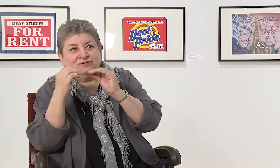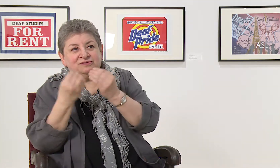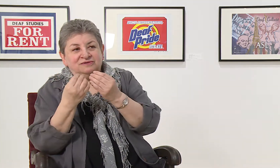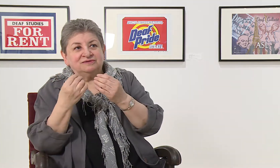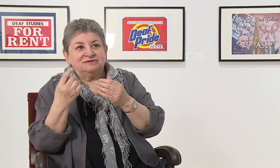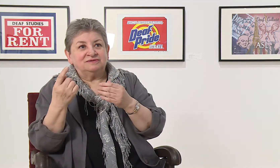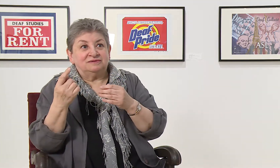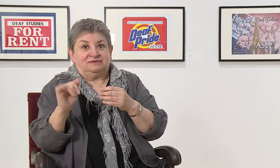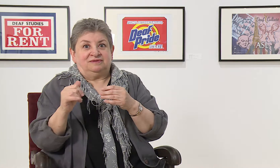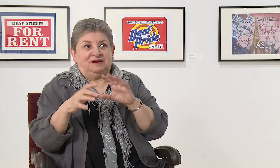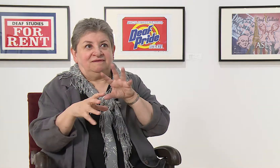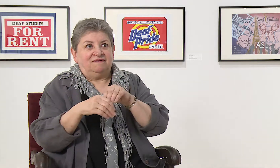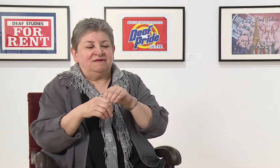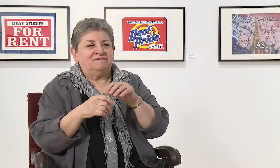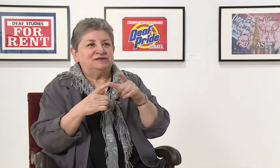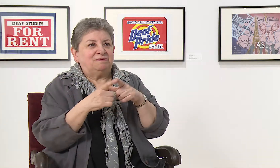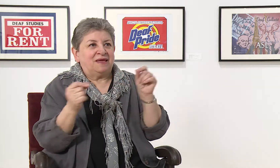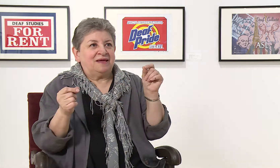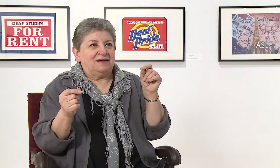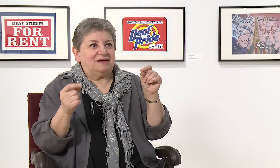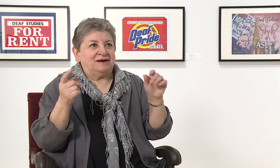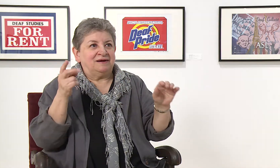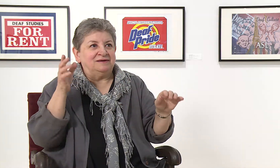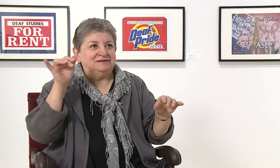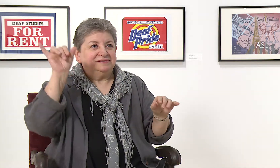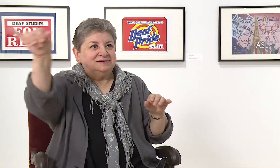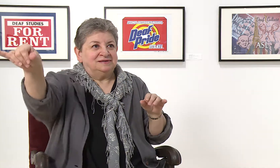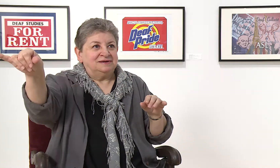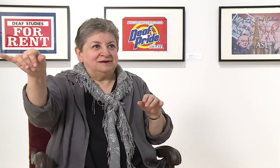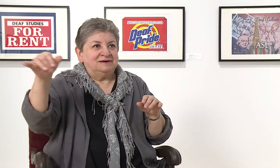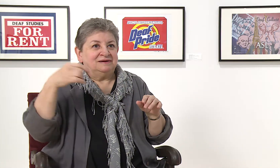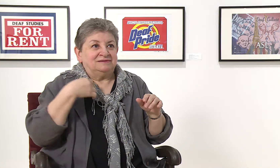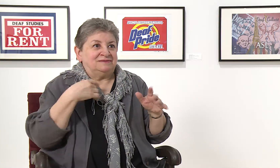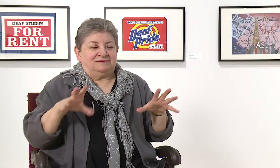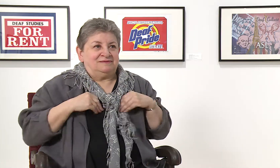with a specific organization. The organization I was placed with